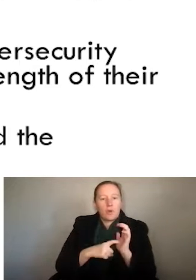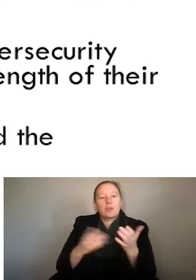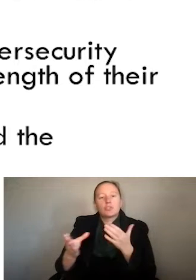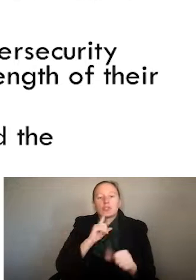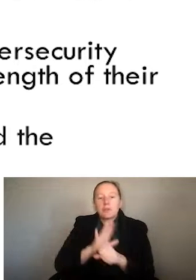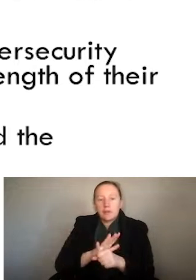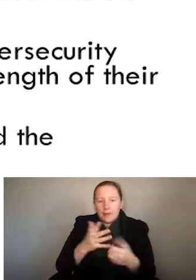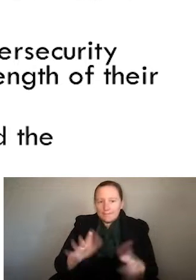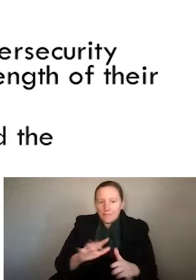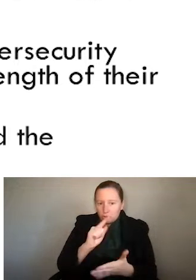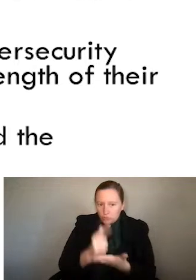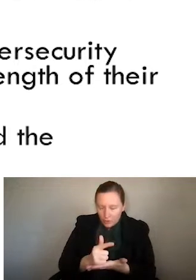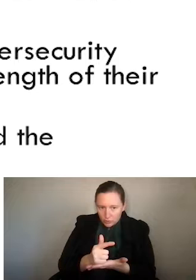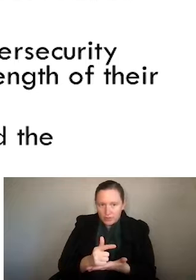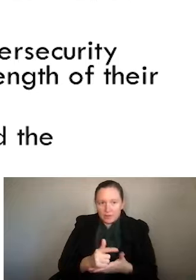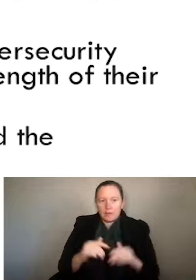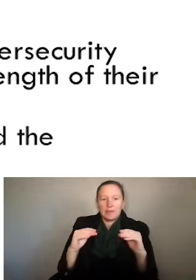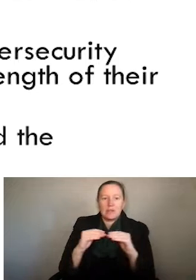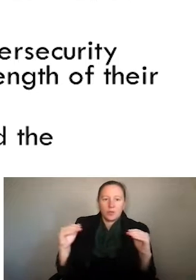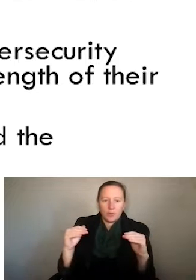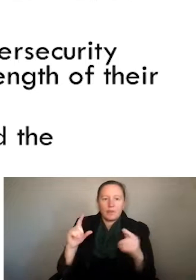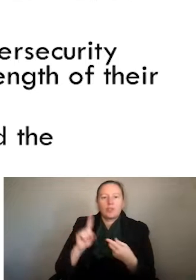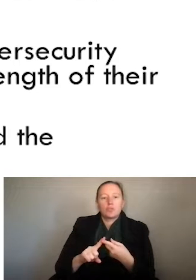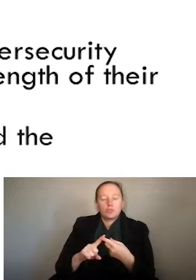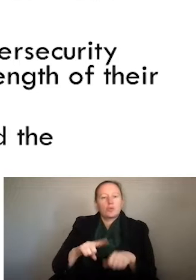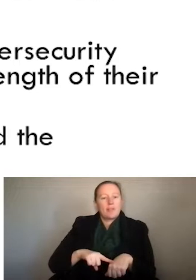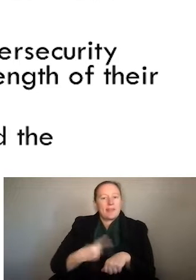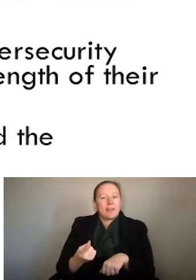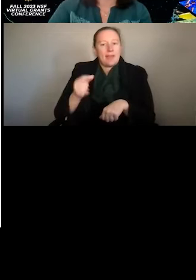graduation equivalent to the length of the scholarship.